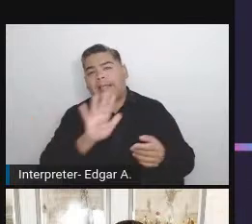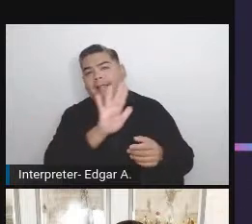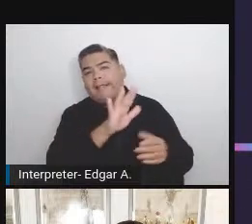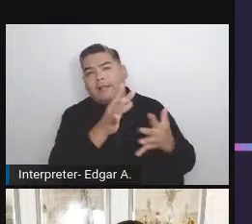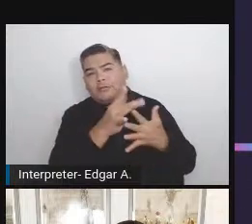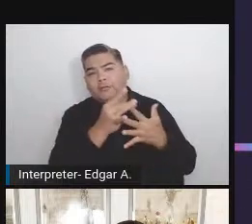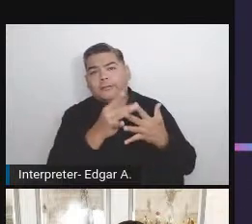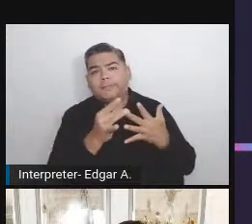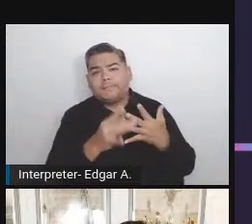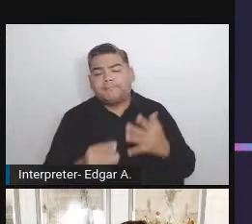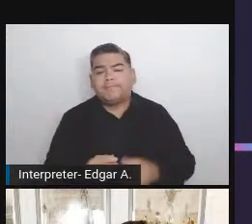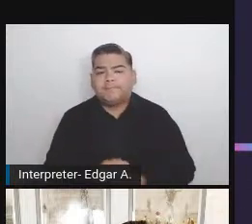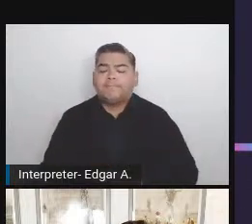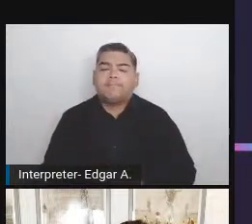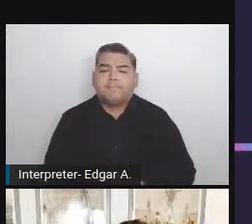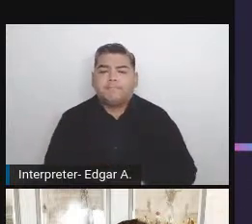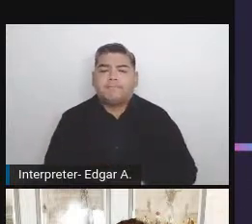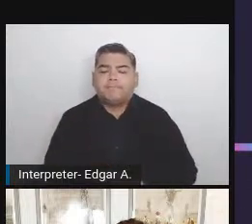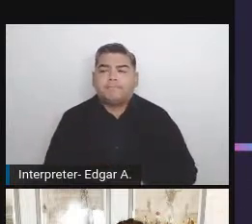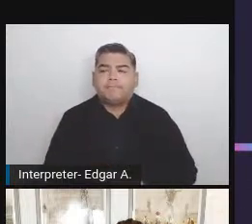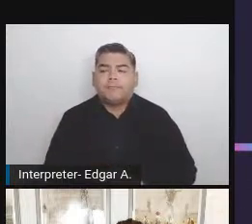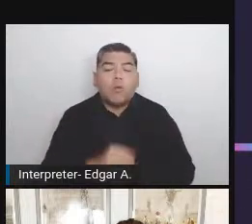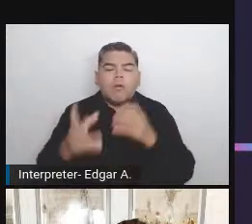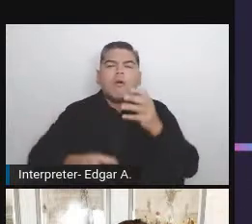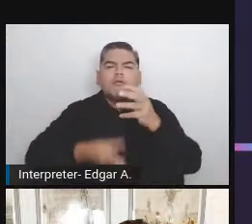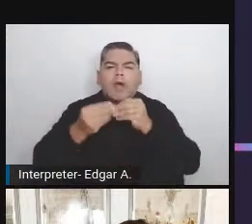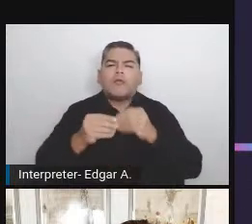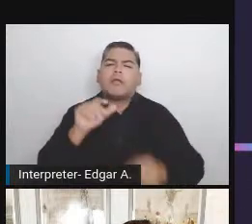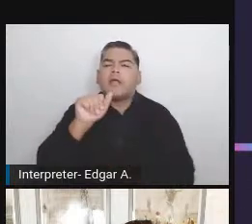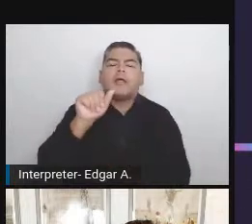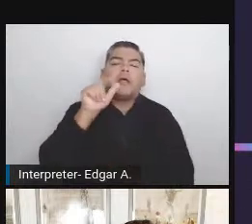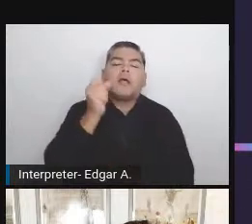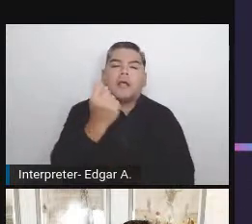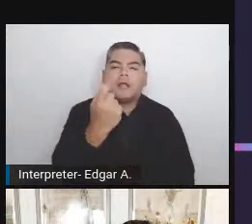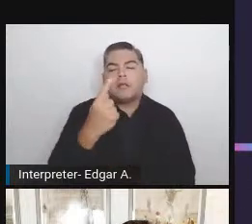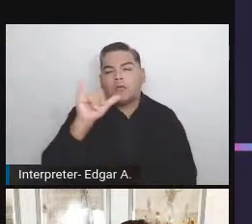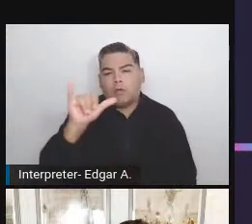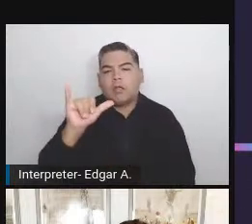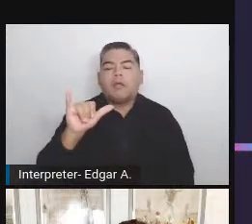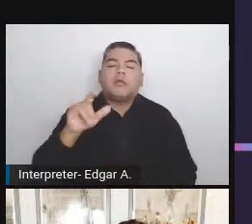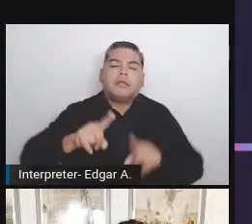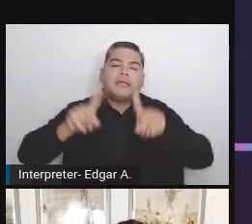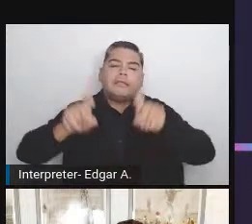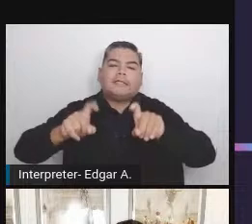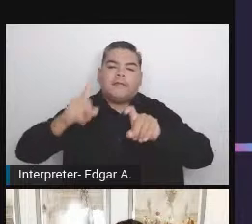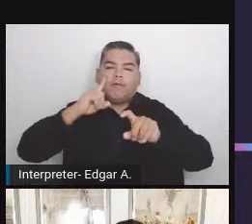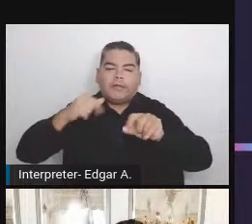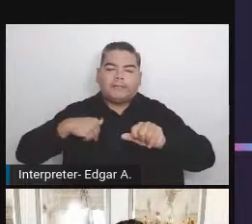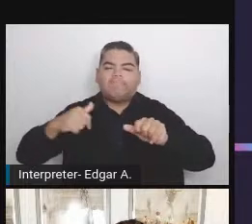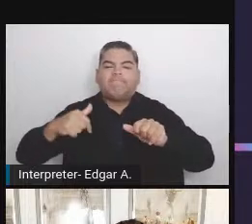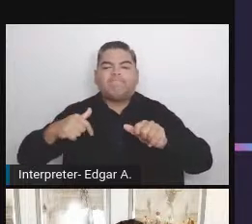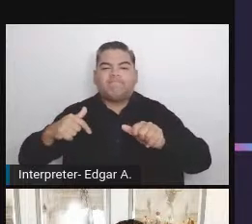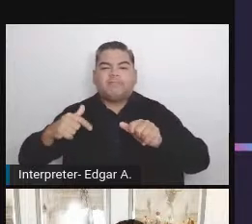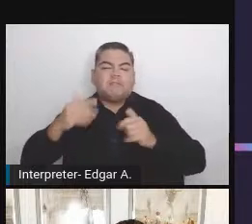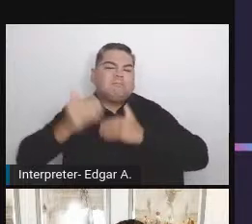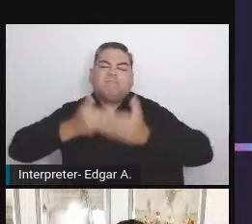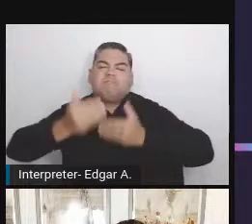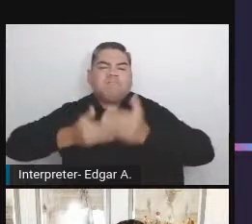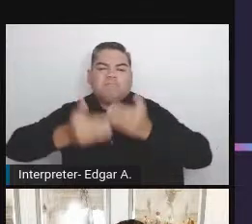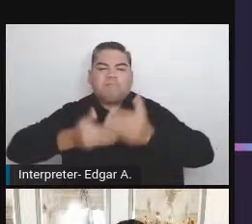choice. How we add accessibility testing is very simple. Thanks to tools